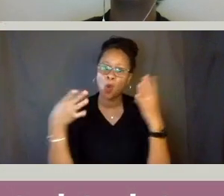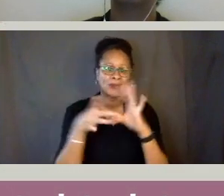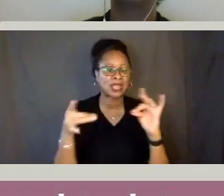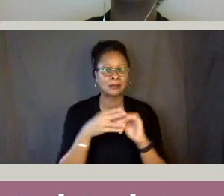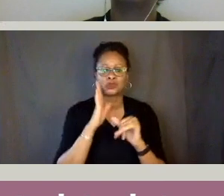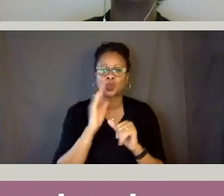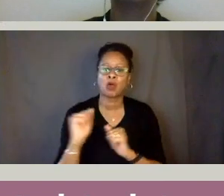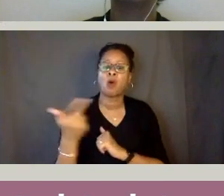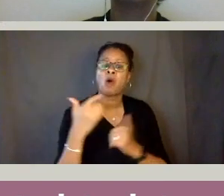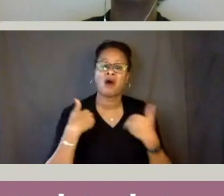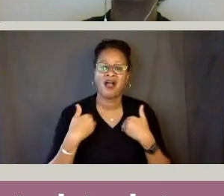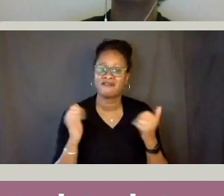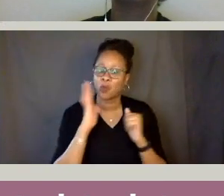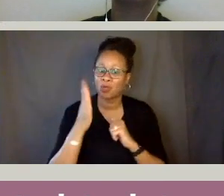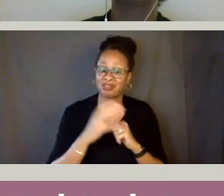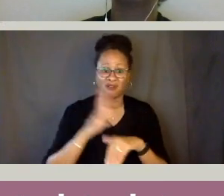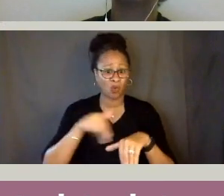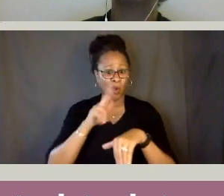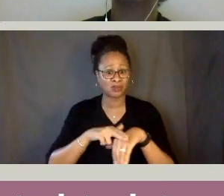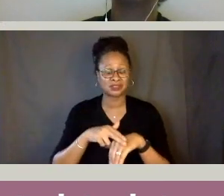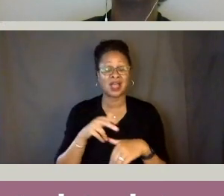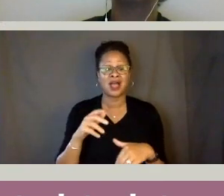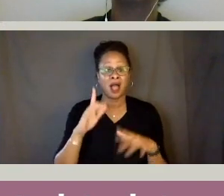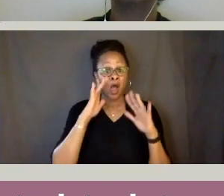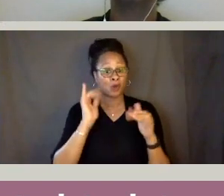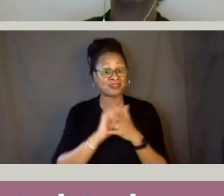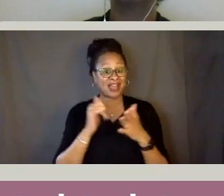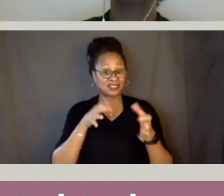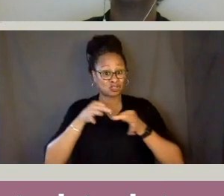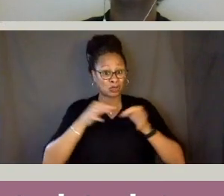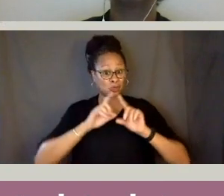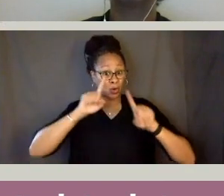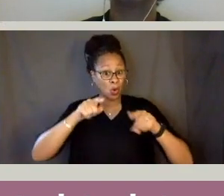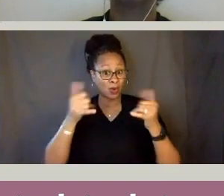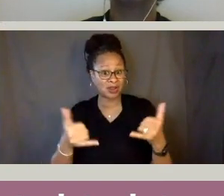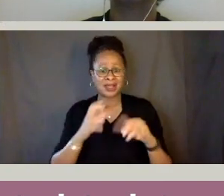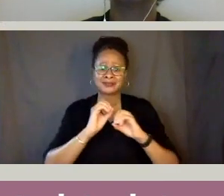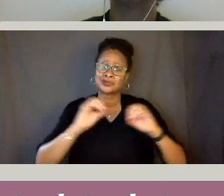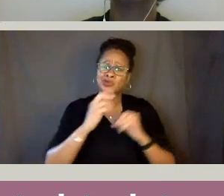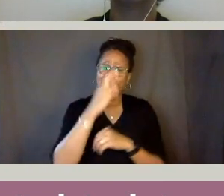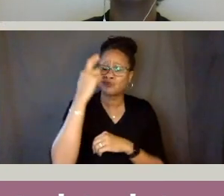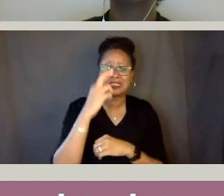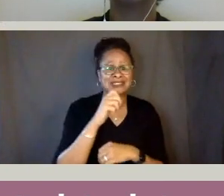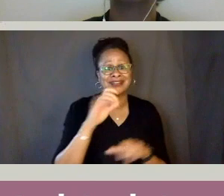So I just hope that that's the direction that we're headed. And there's really no reason not to do that.